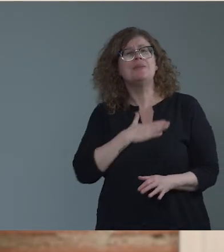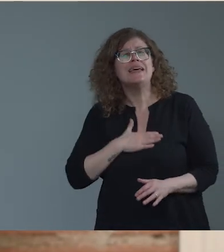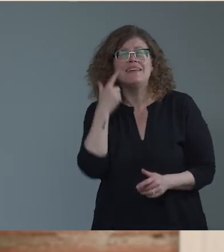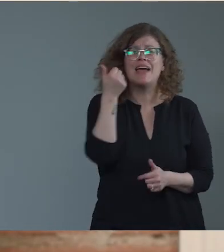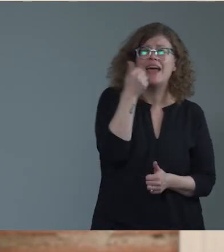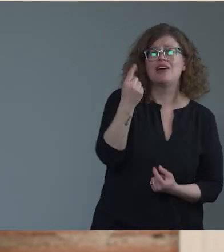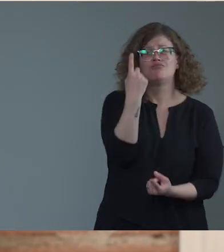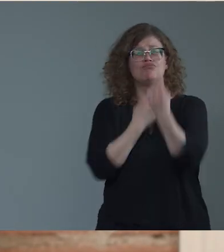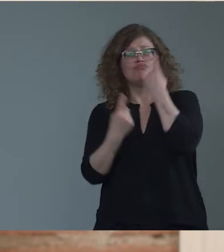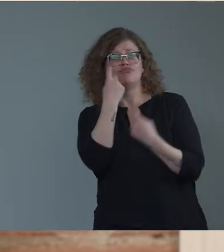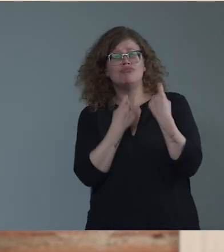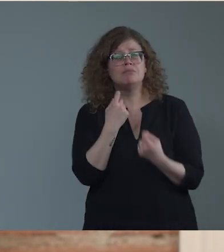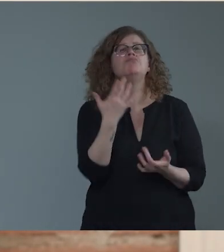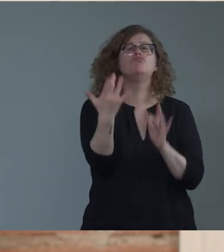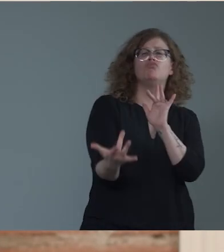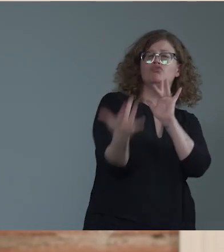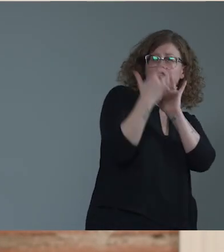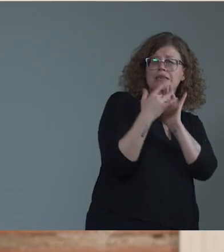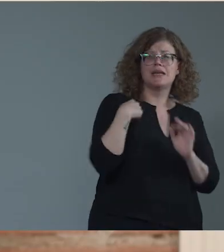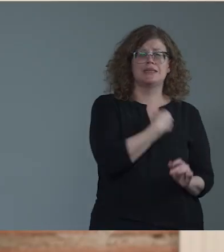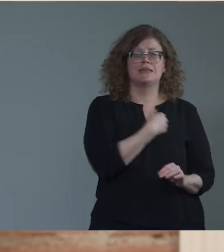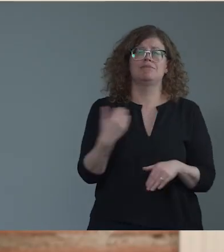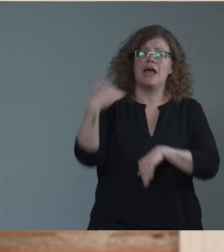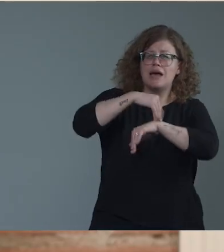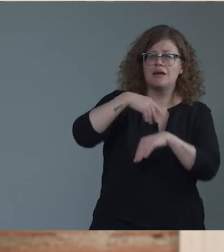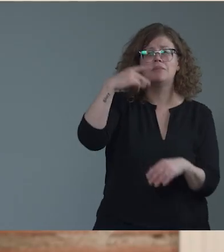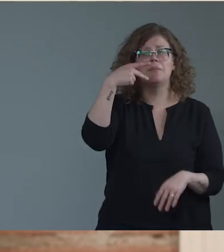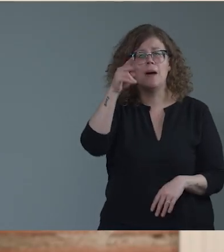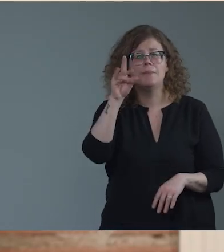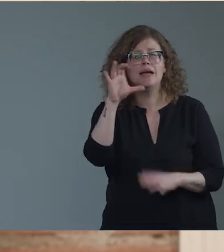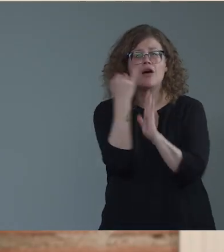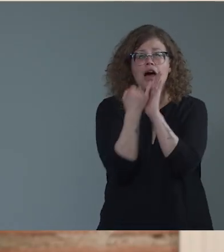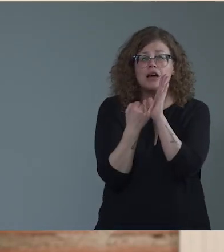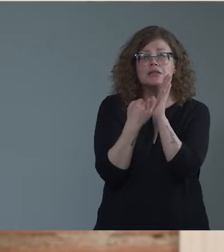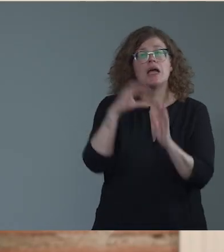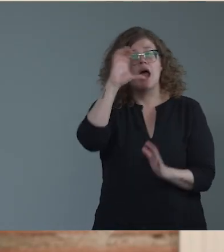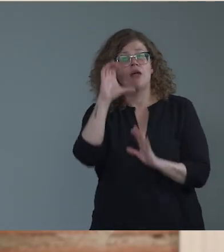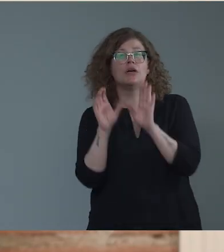Our job is to support you in your journey. We do artist development to benefit all Calgarians.